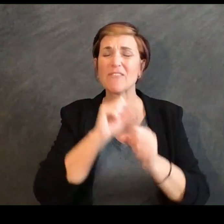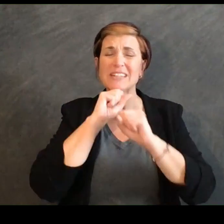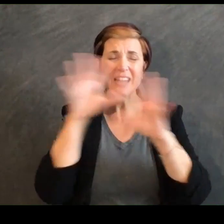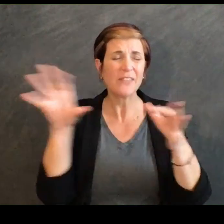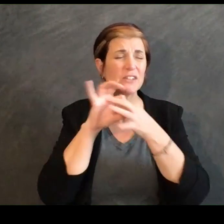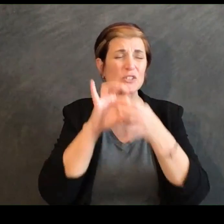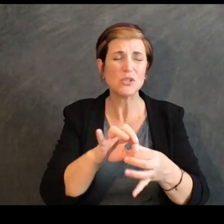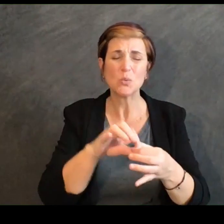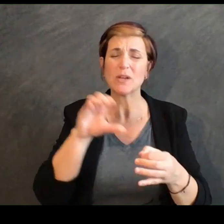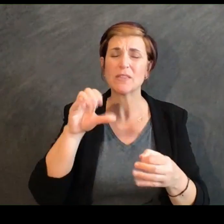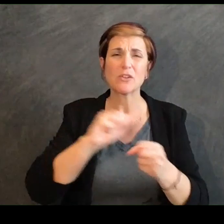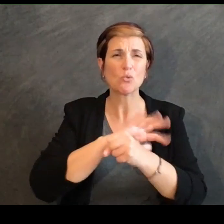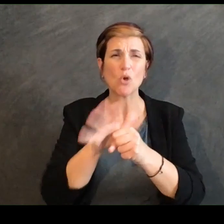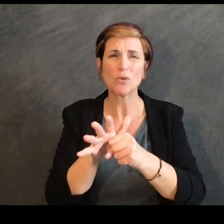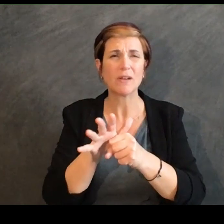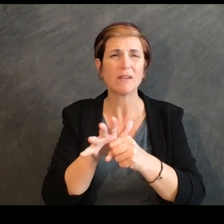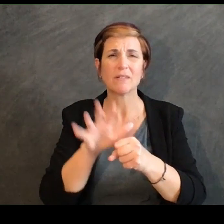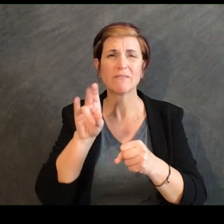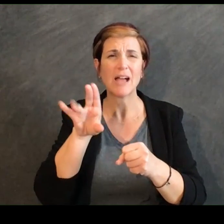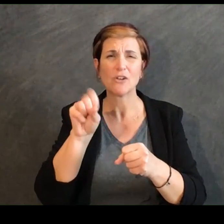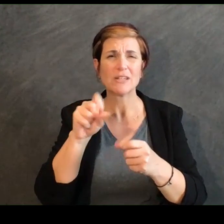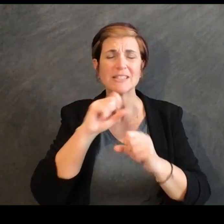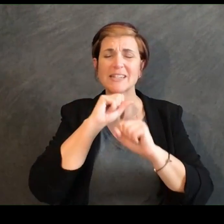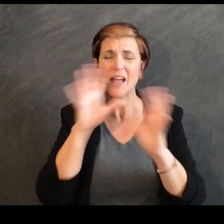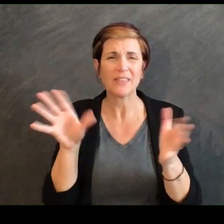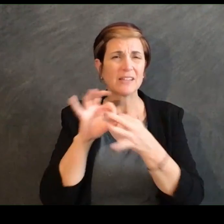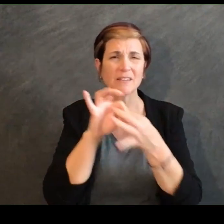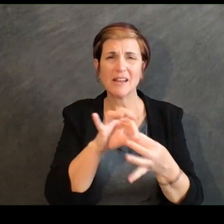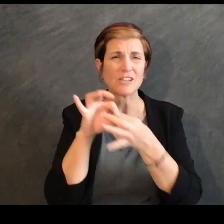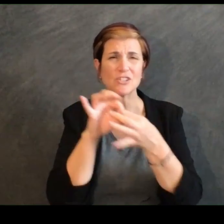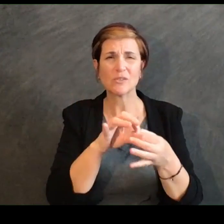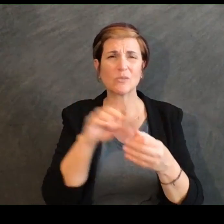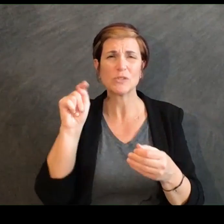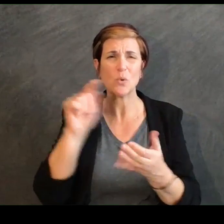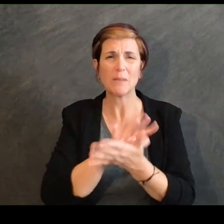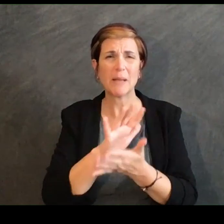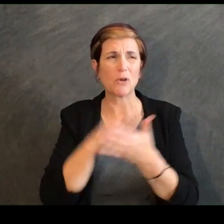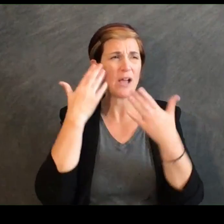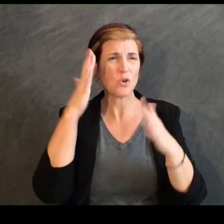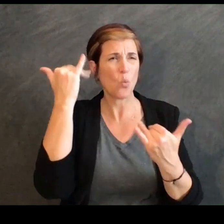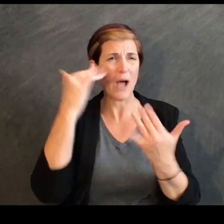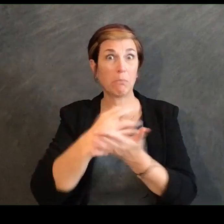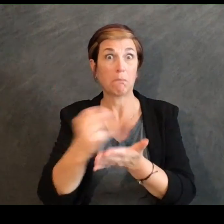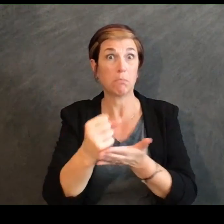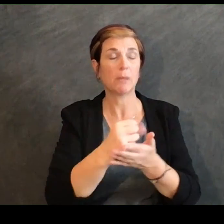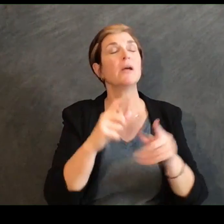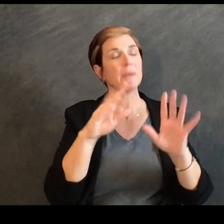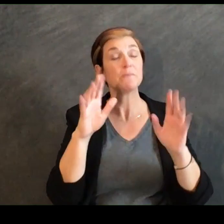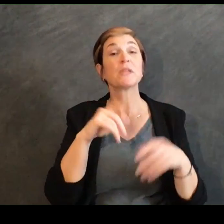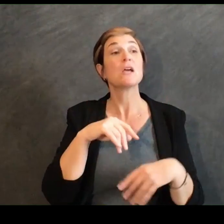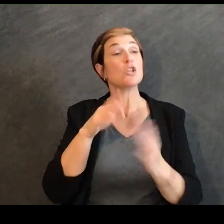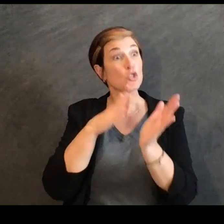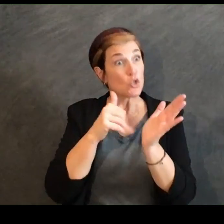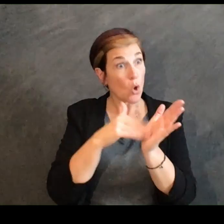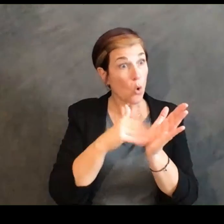selling out but the soap and water hot water soap 20 seconds that's how you do